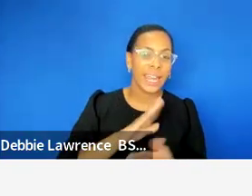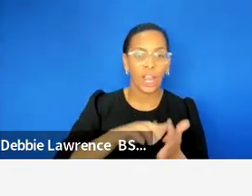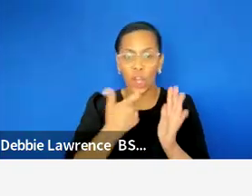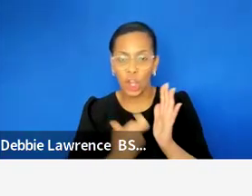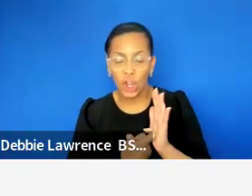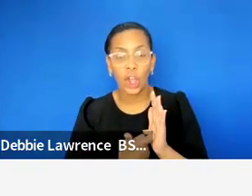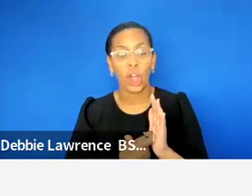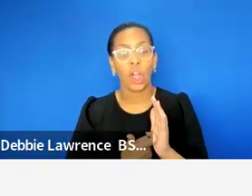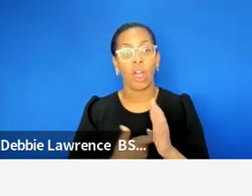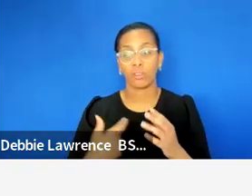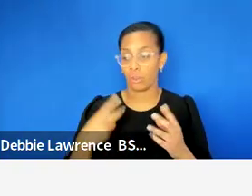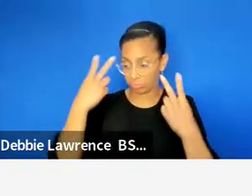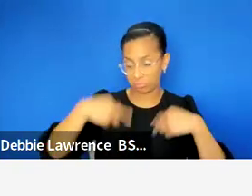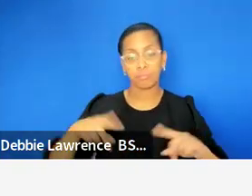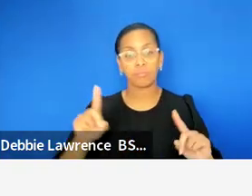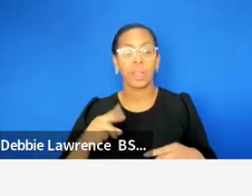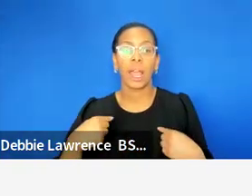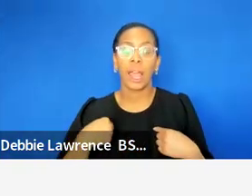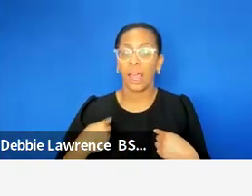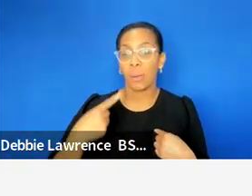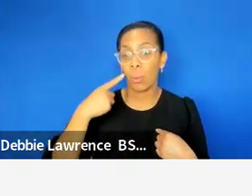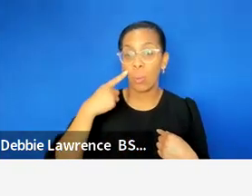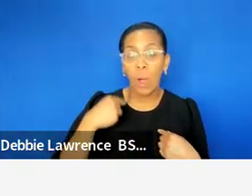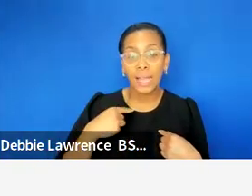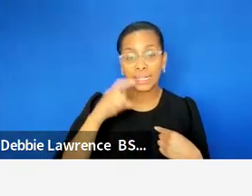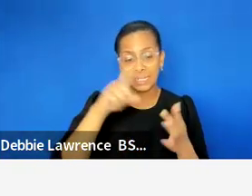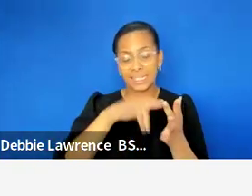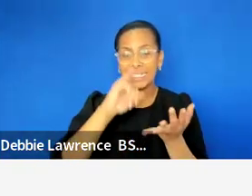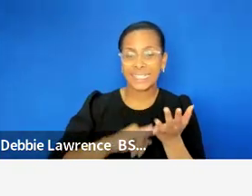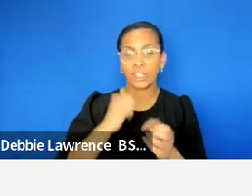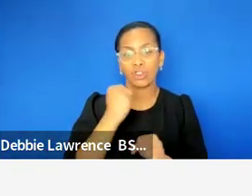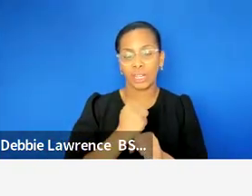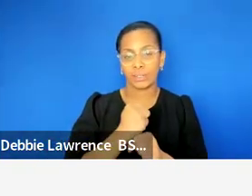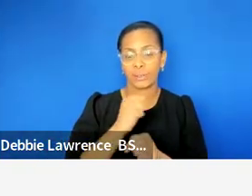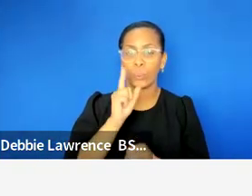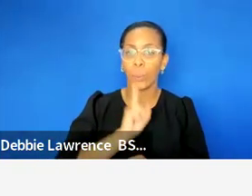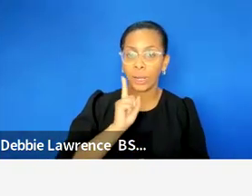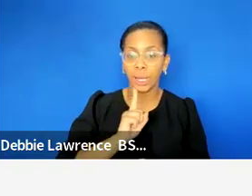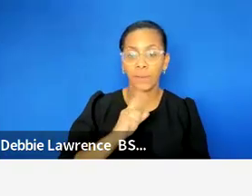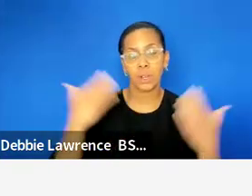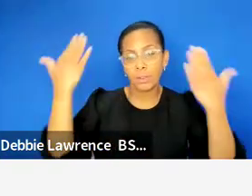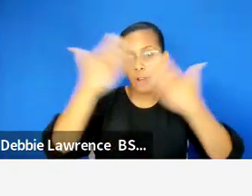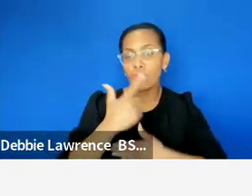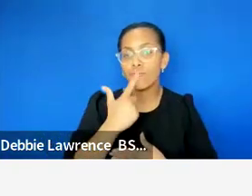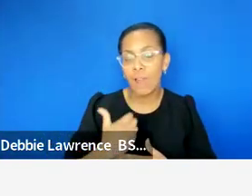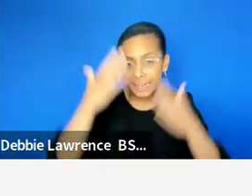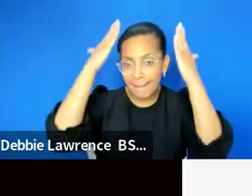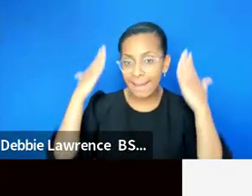I am a white cisgender woman with dark red hair with a fringe